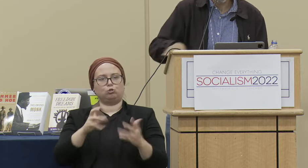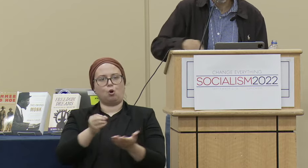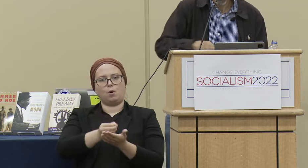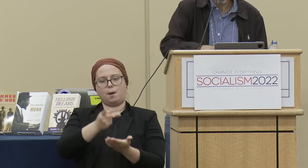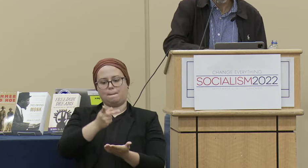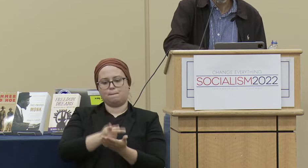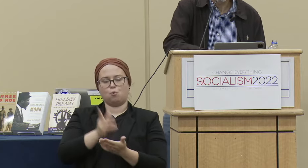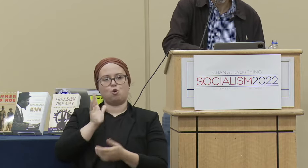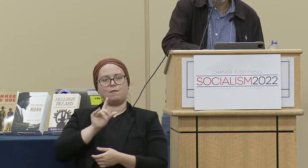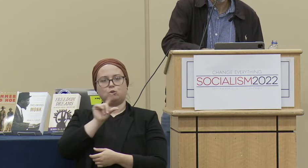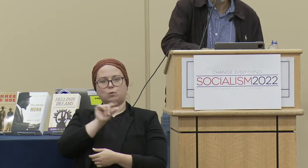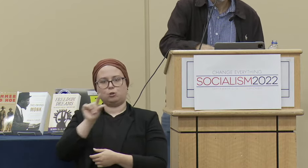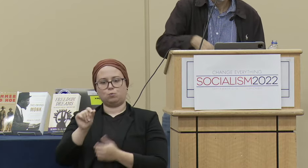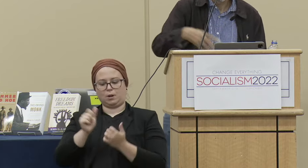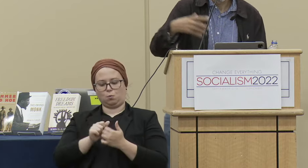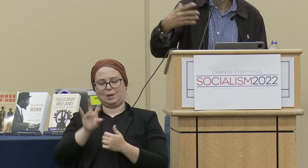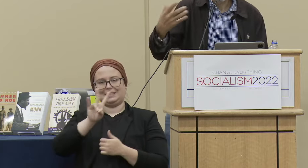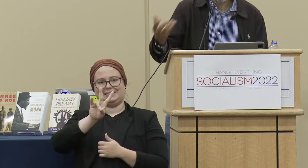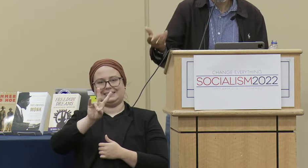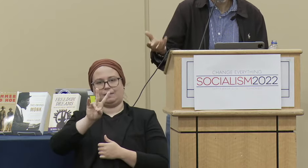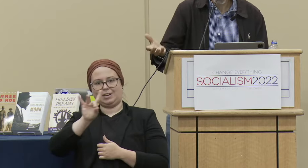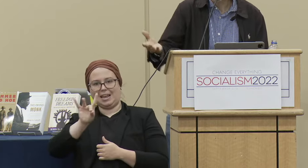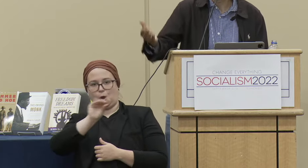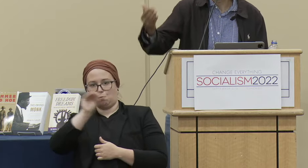mreb , that you know, the constitution was already proved